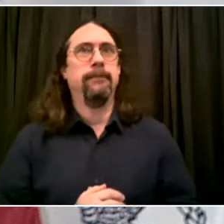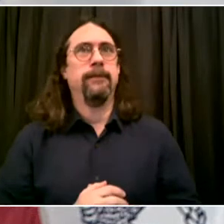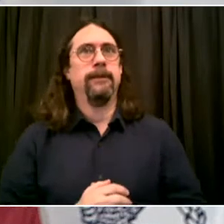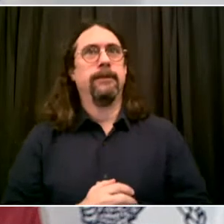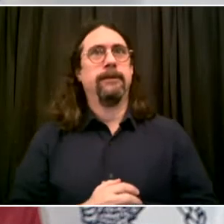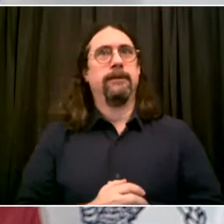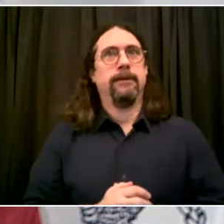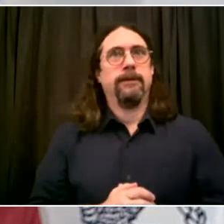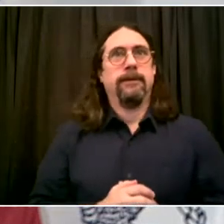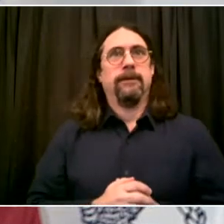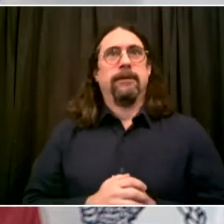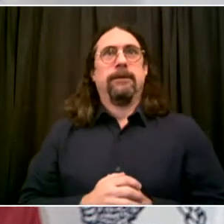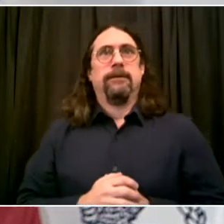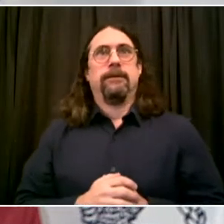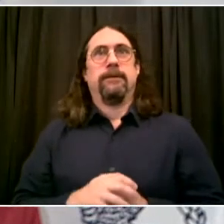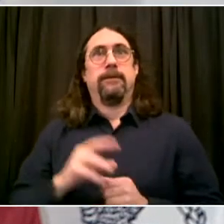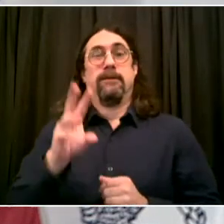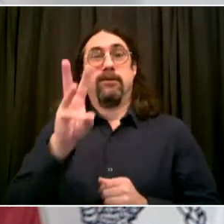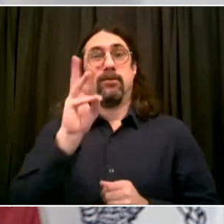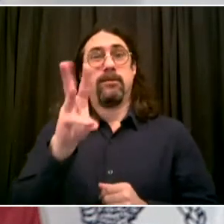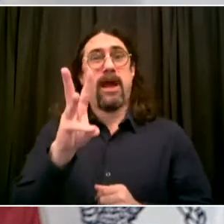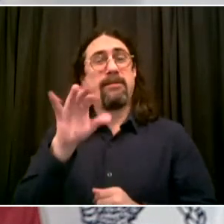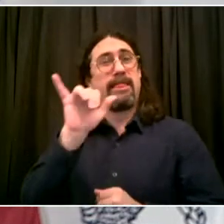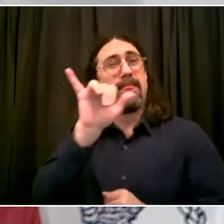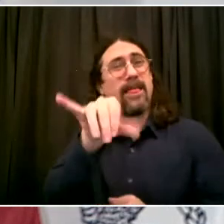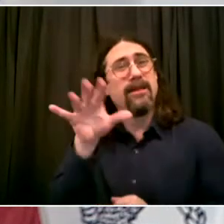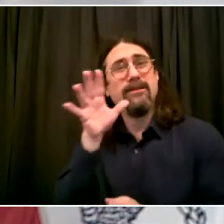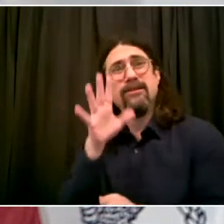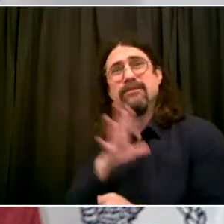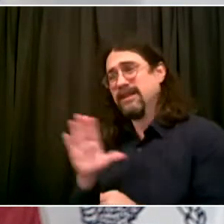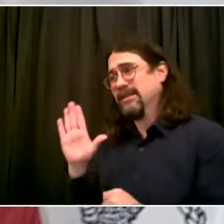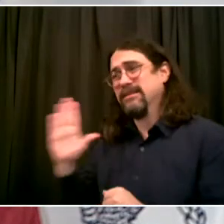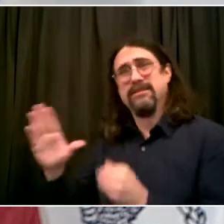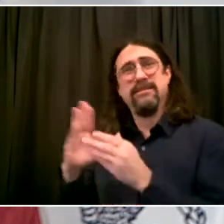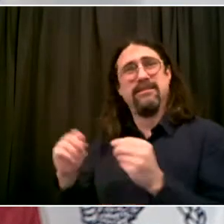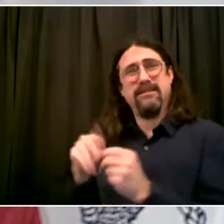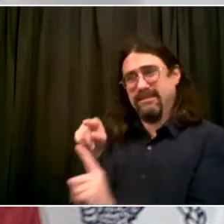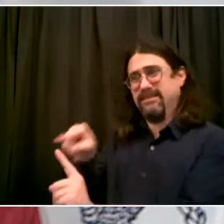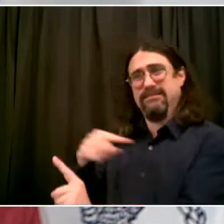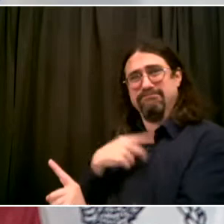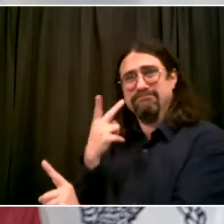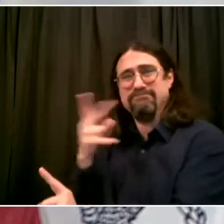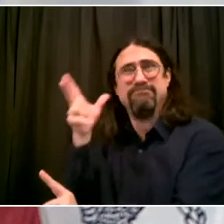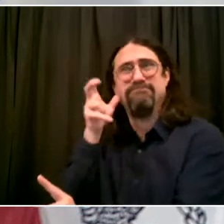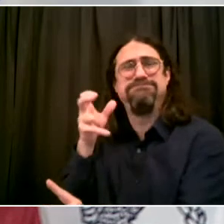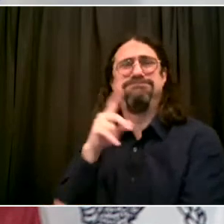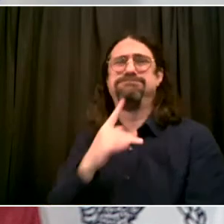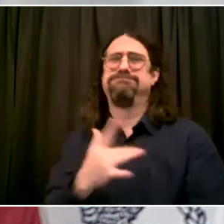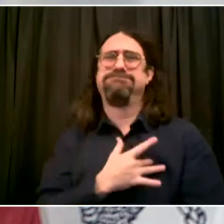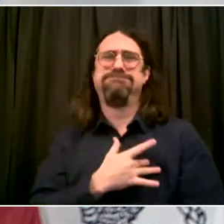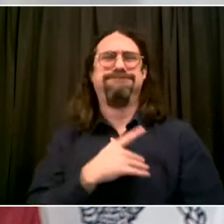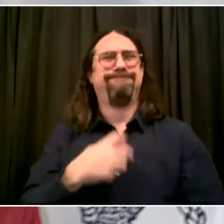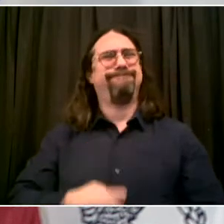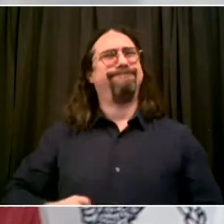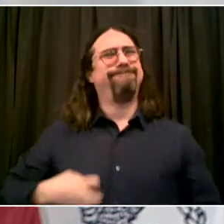SHOULD HAPPEN NEXT? THESE ALLEGATIONS ARE REALLLLY DISTURBING, LET'S BE CLEAR